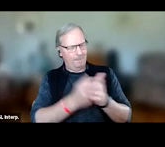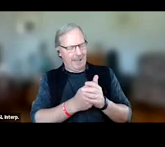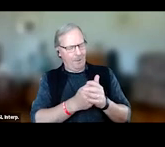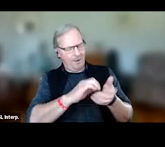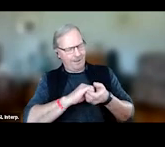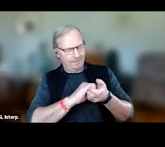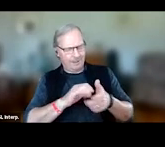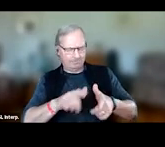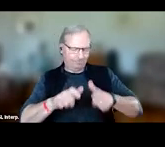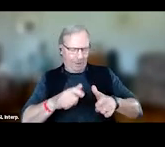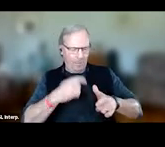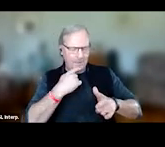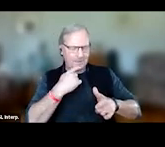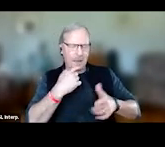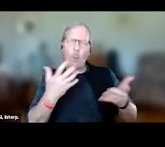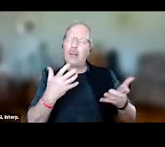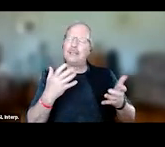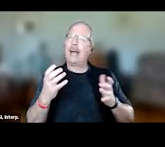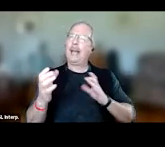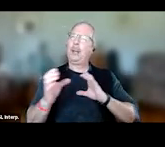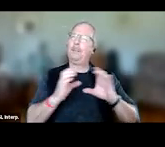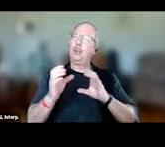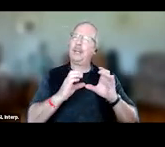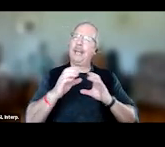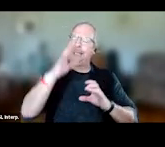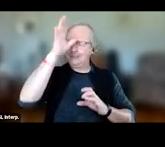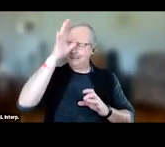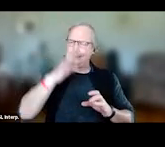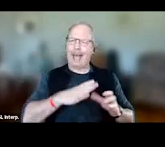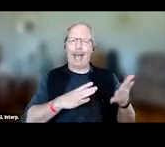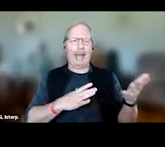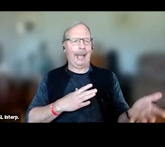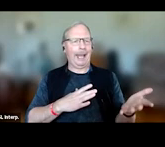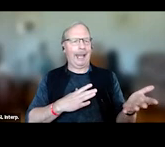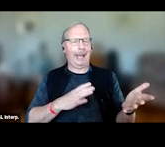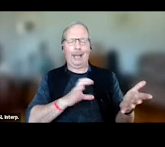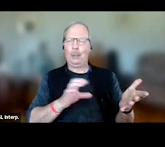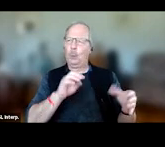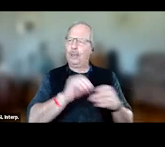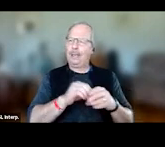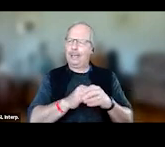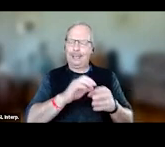away you say, what's a communications guy doing in a collaboration